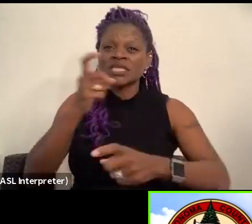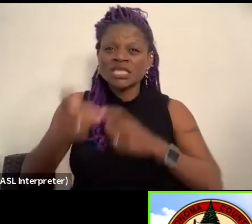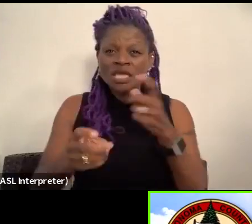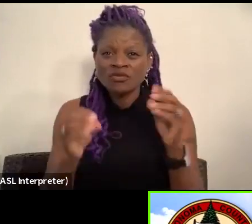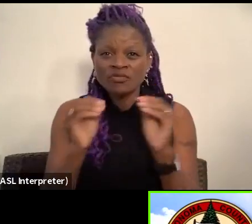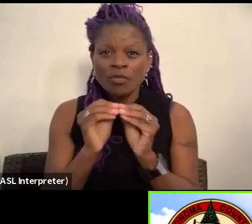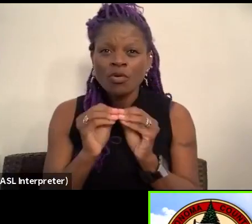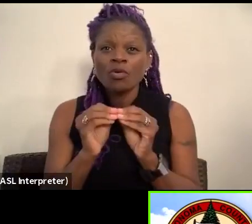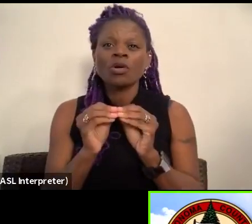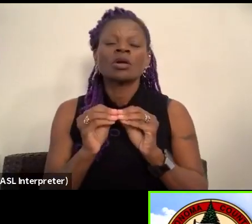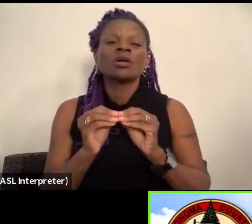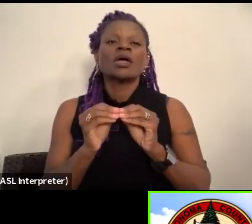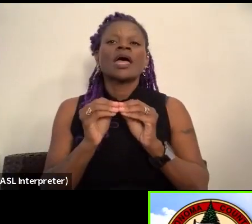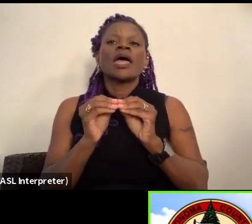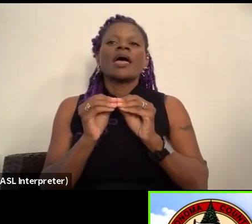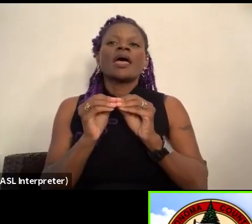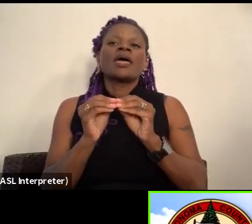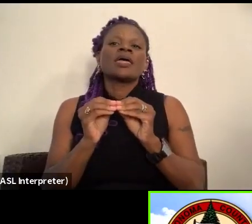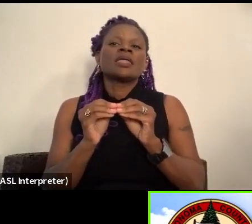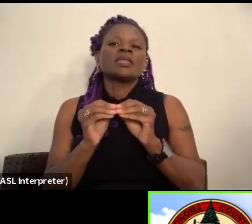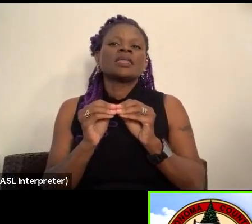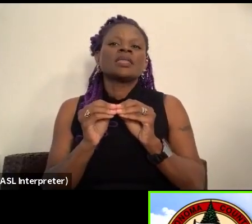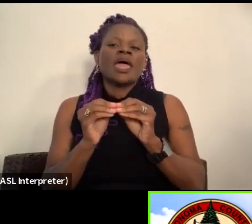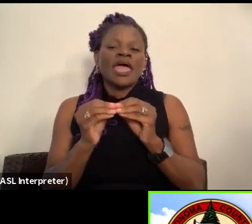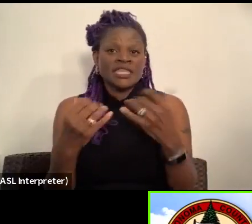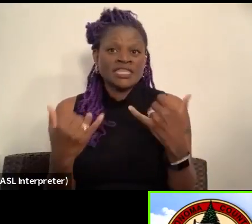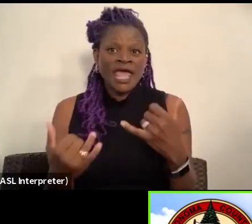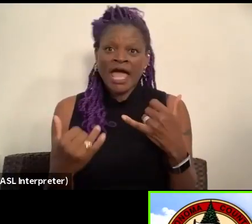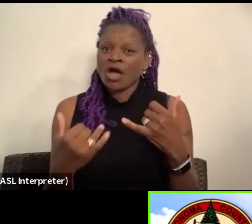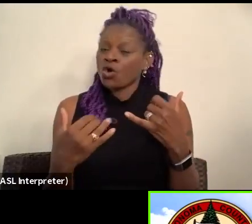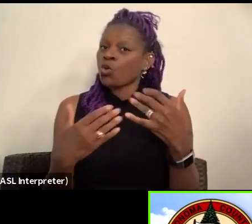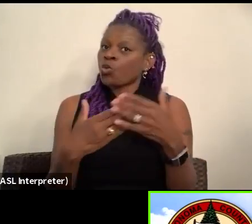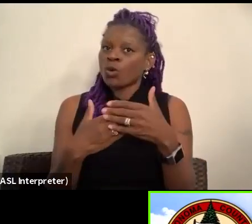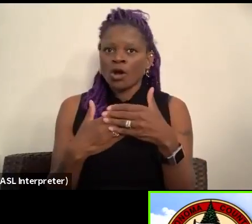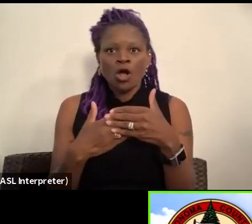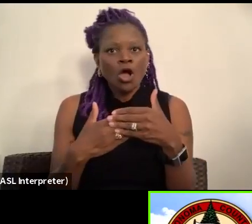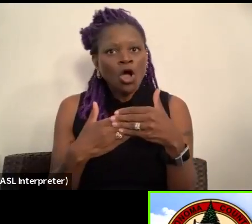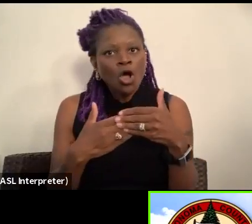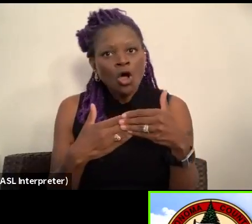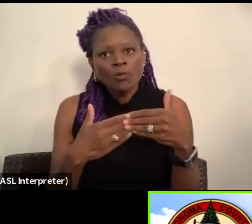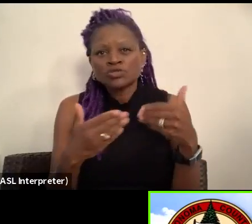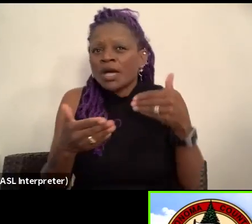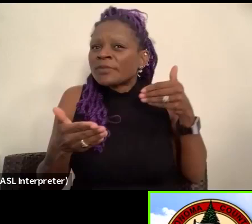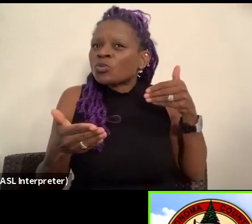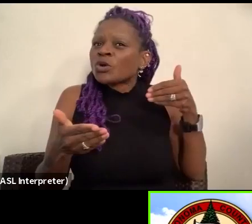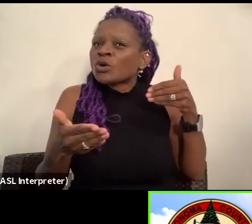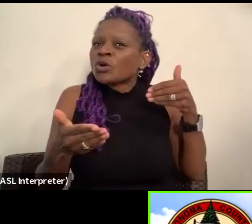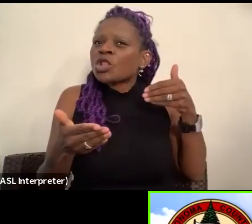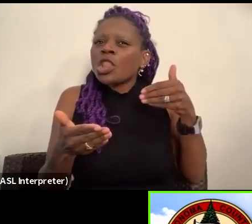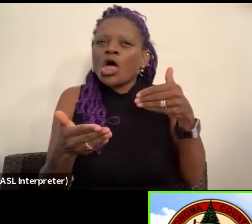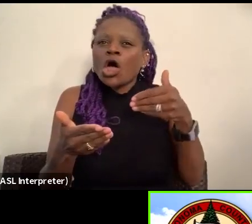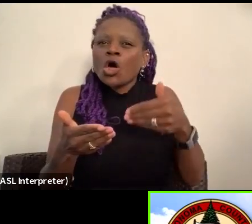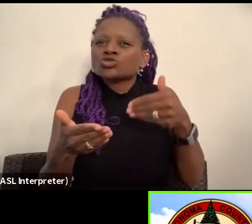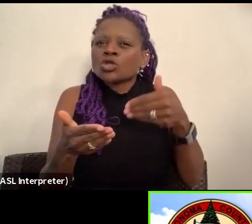move from what I would call the sprint into the marathon. The marathon is is what's anticipated in four to five weeks from now when we really